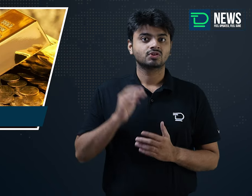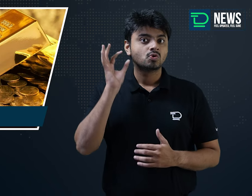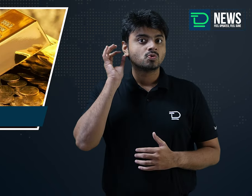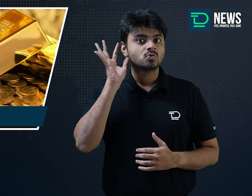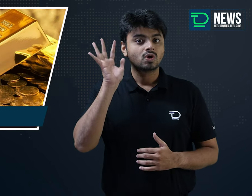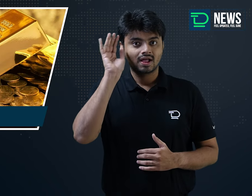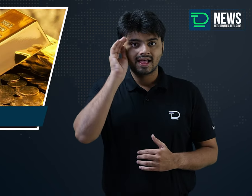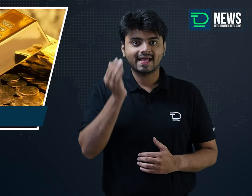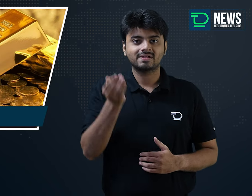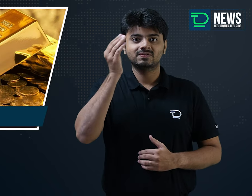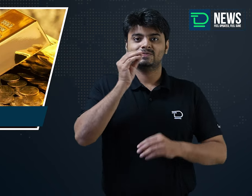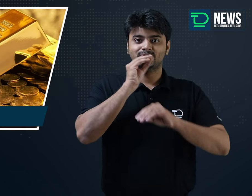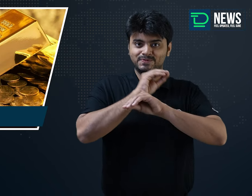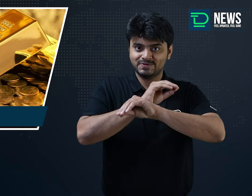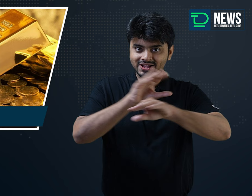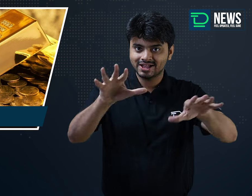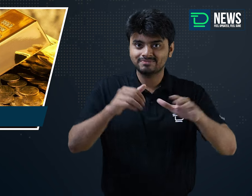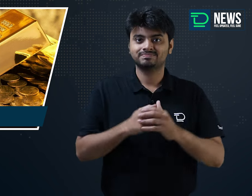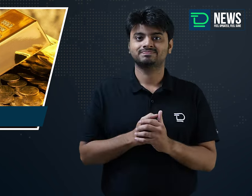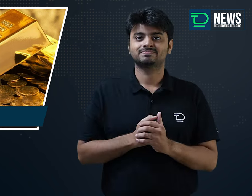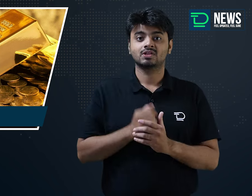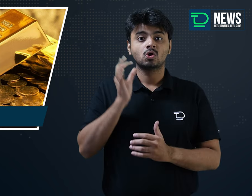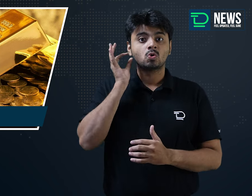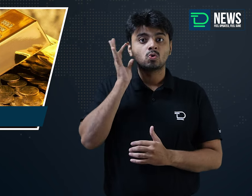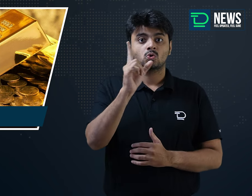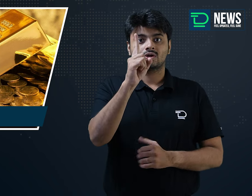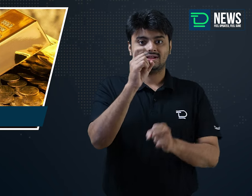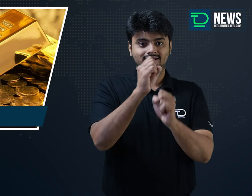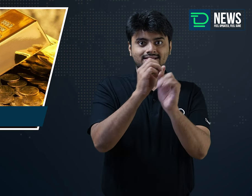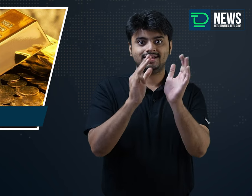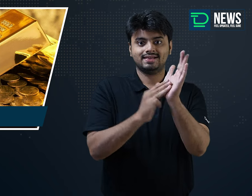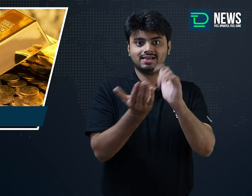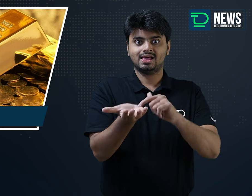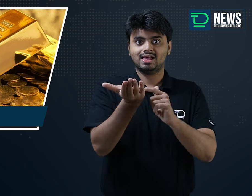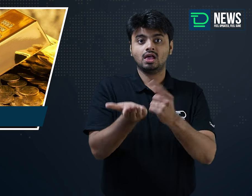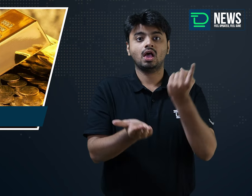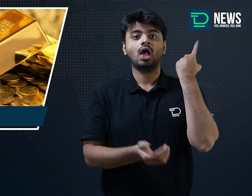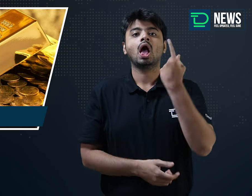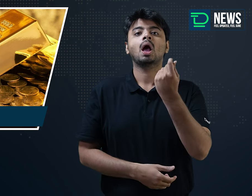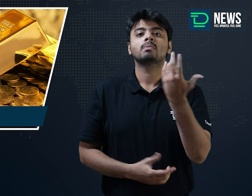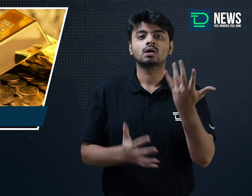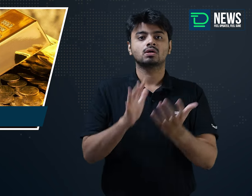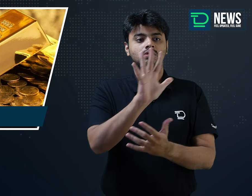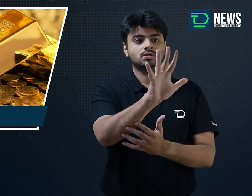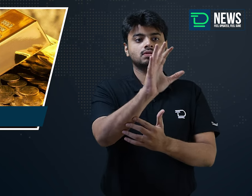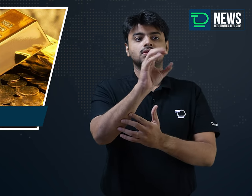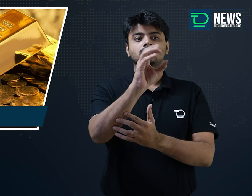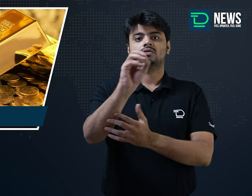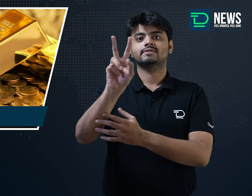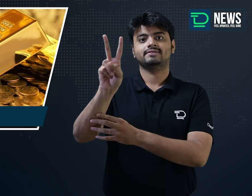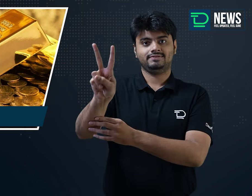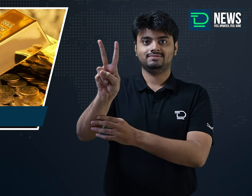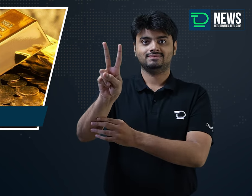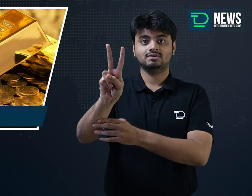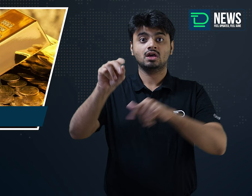The updated of gold rate Yesterday's gold rate, 1 gram was ₹5,002.